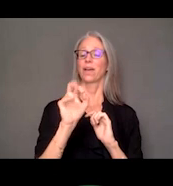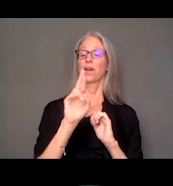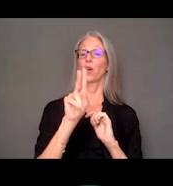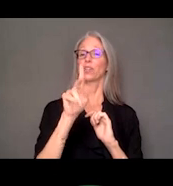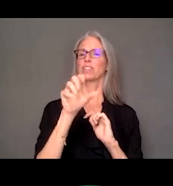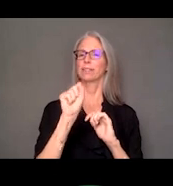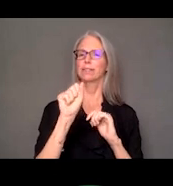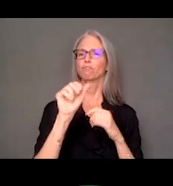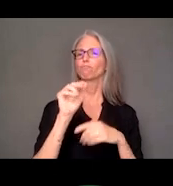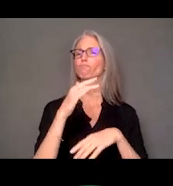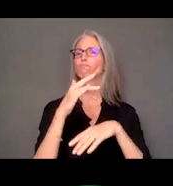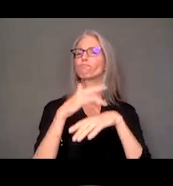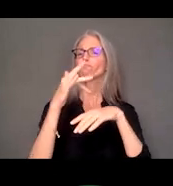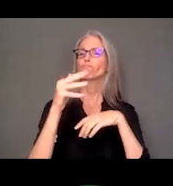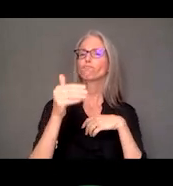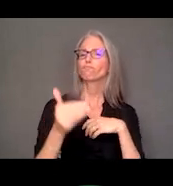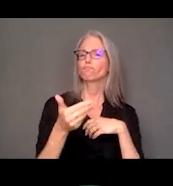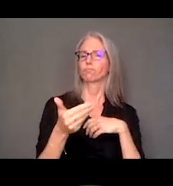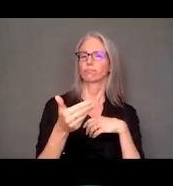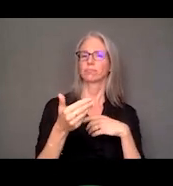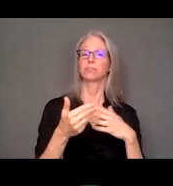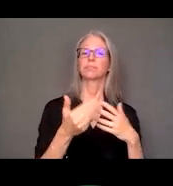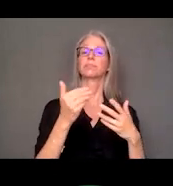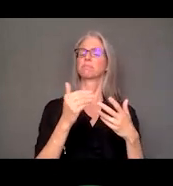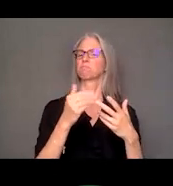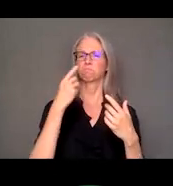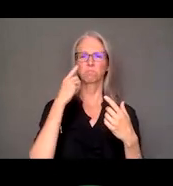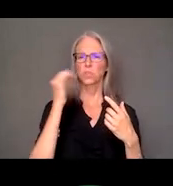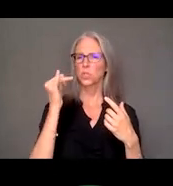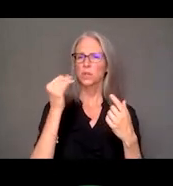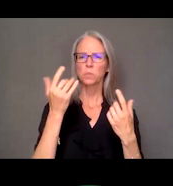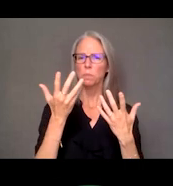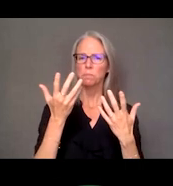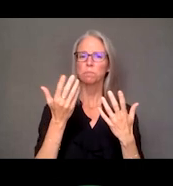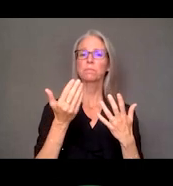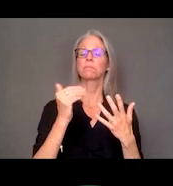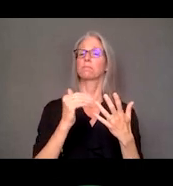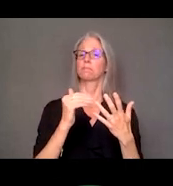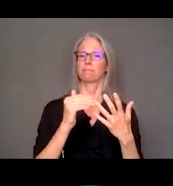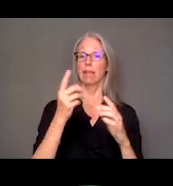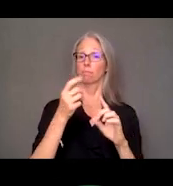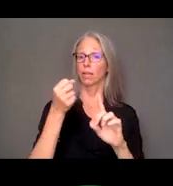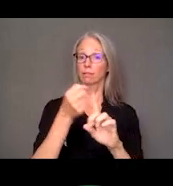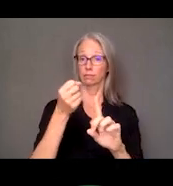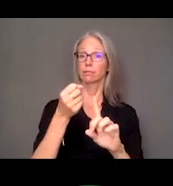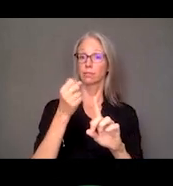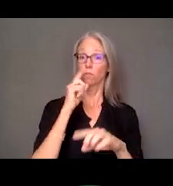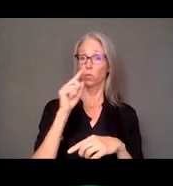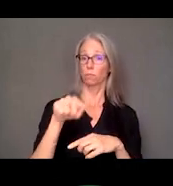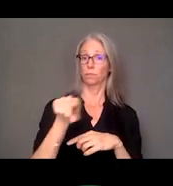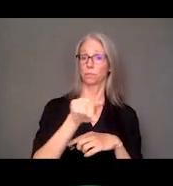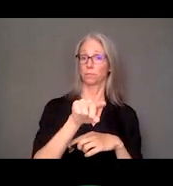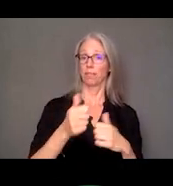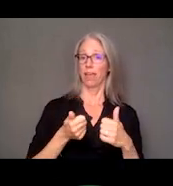The impact that this product has had on people's lives. I wanted to share also a different